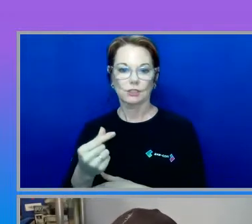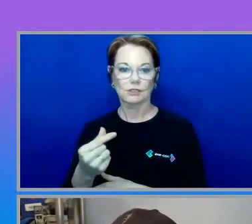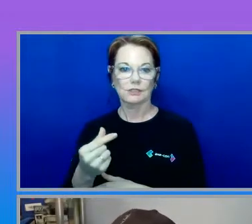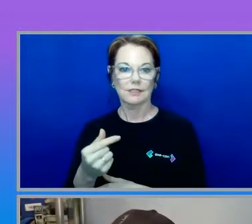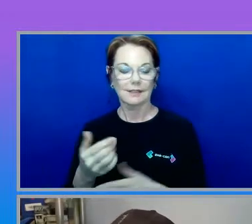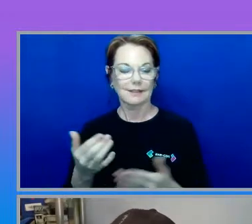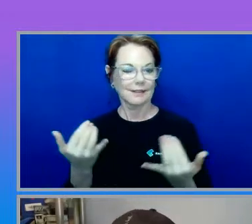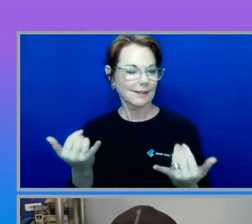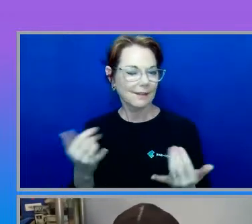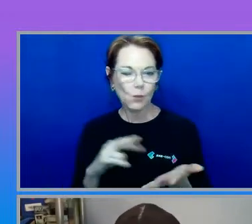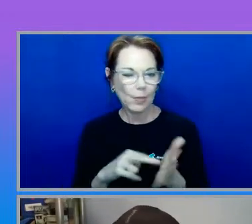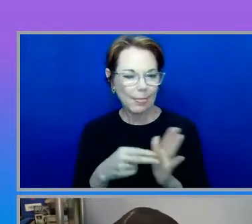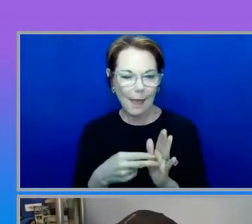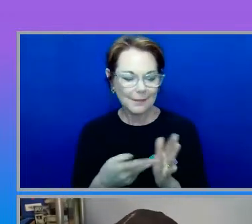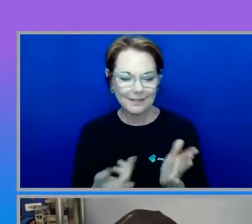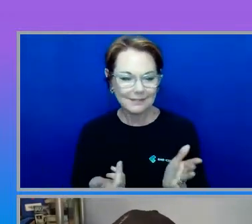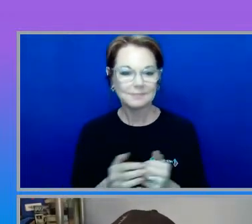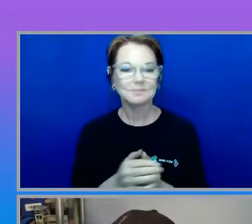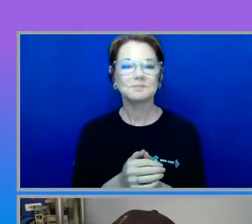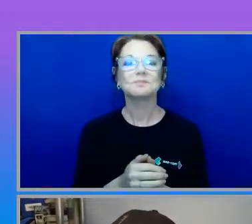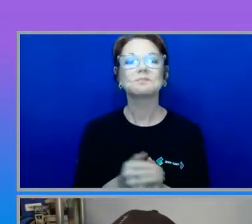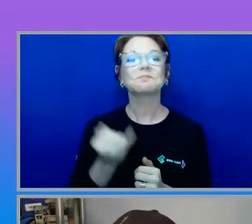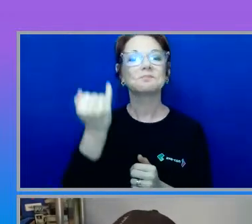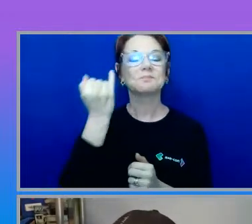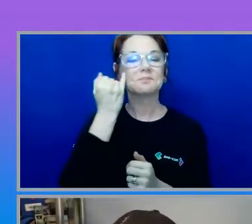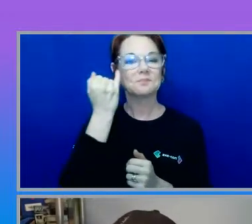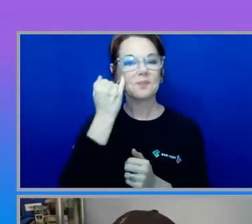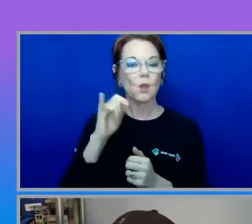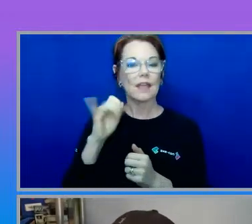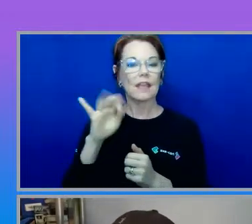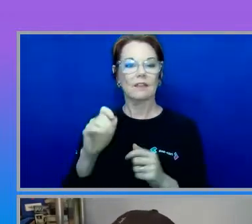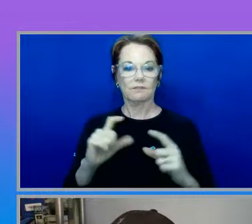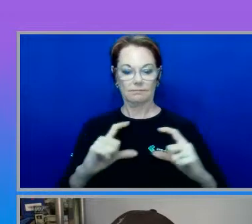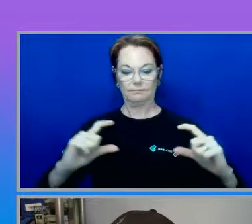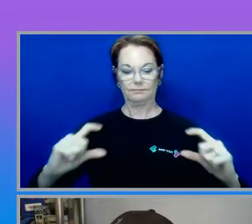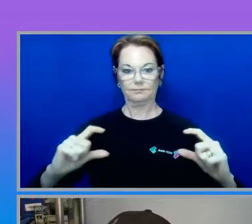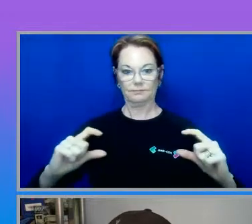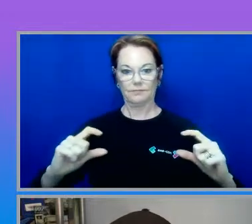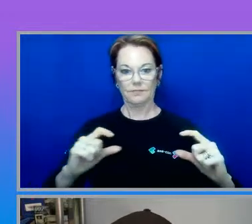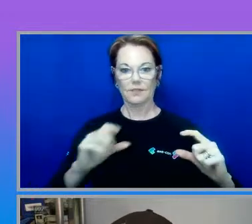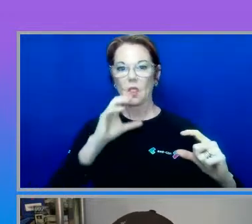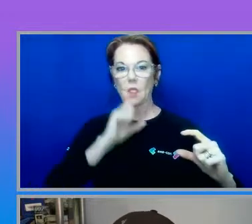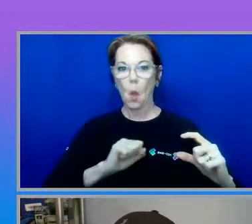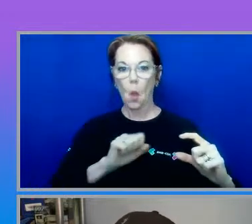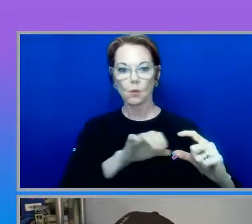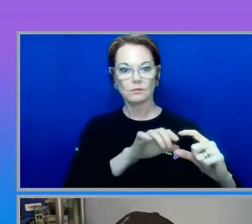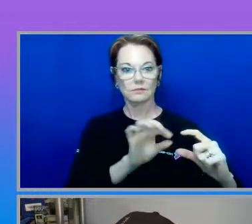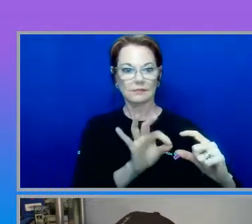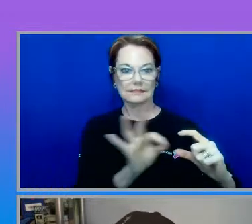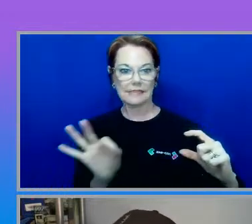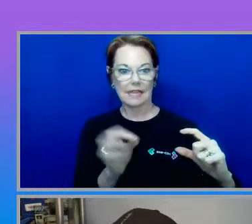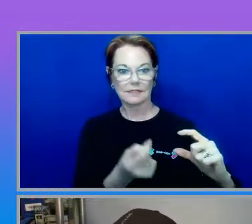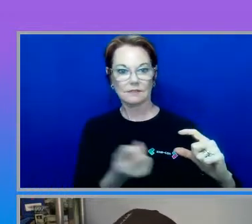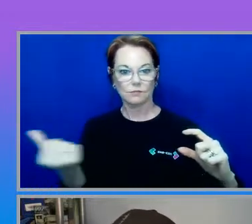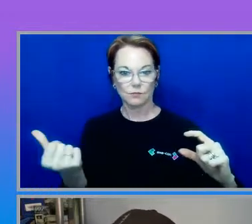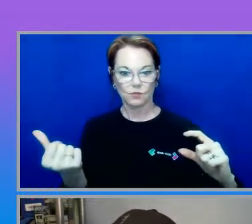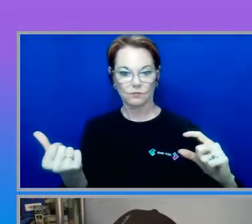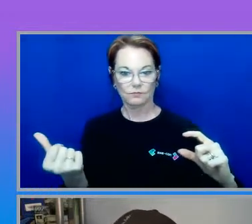what does that mean in practice? In practice. It means if I were to if I was to remove the alt